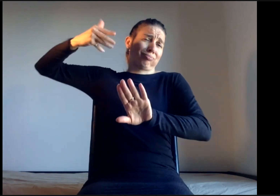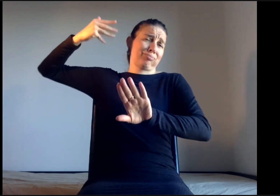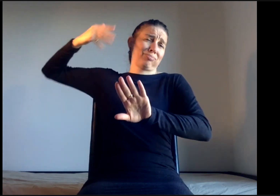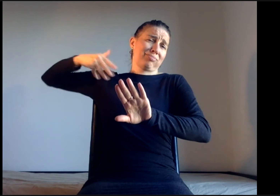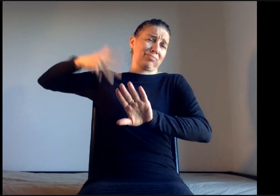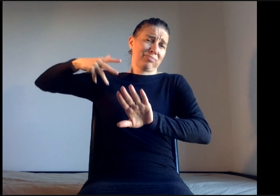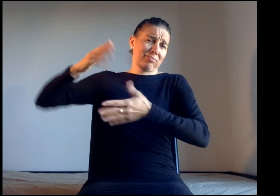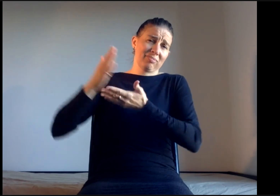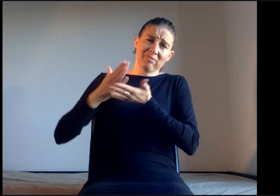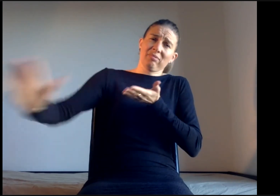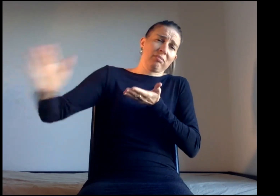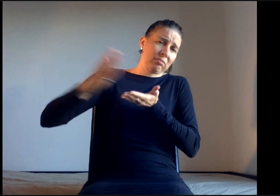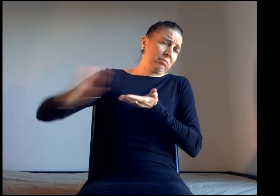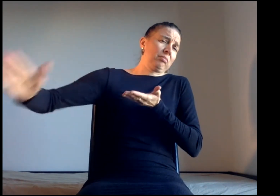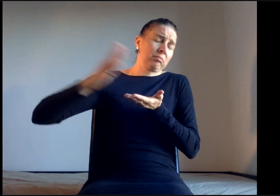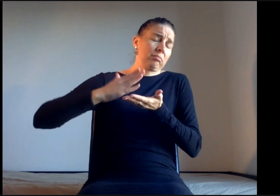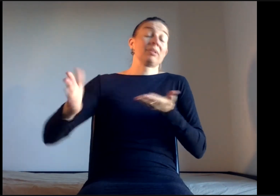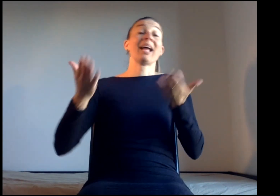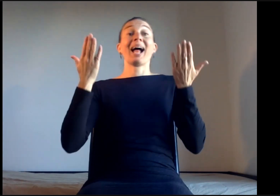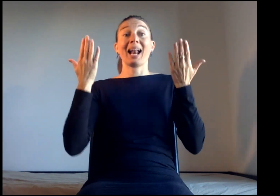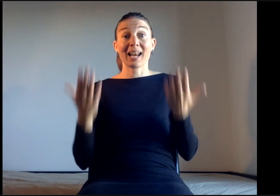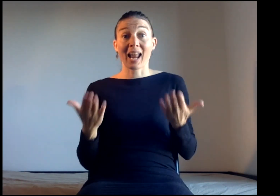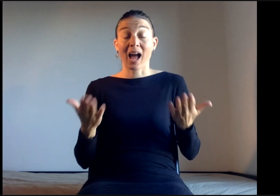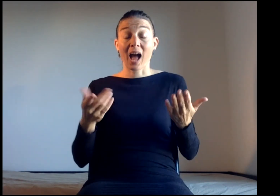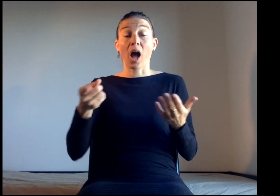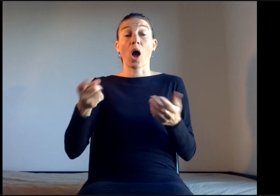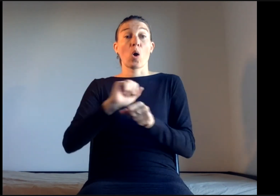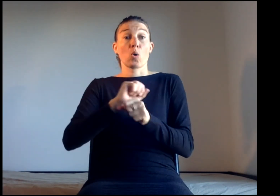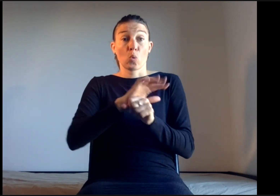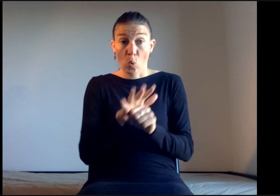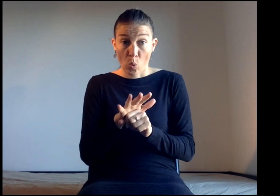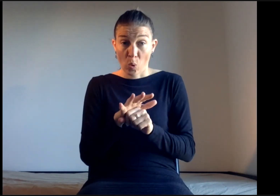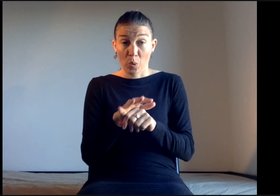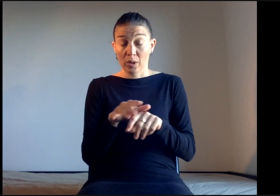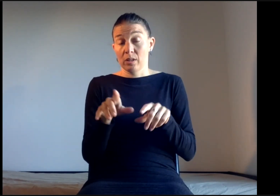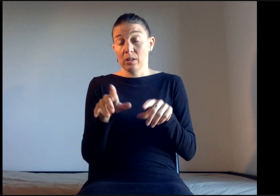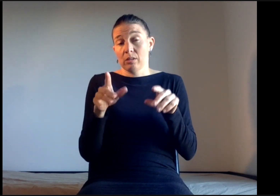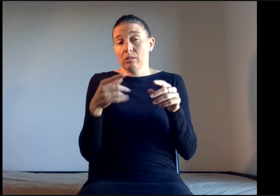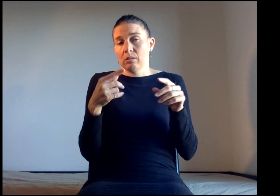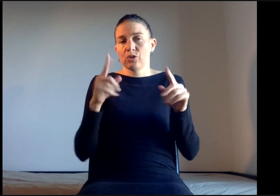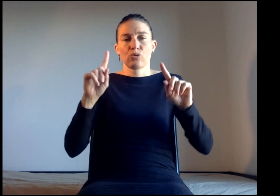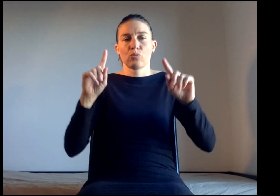most of our members being involved in advocating for measures